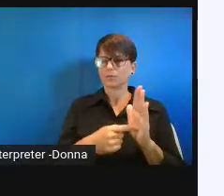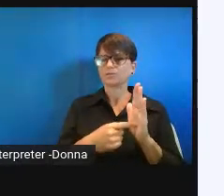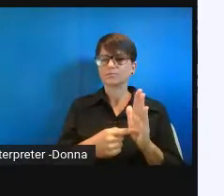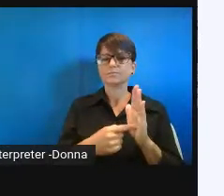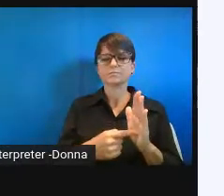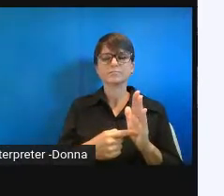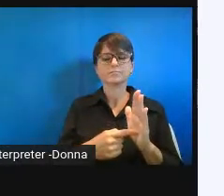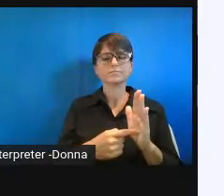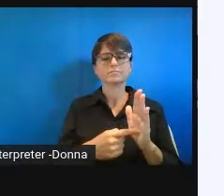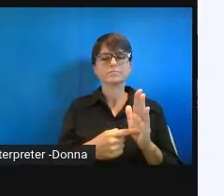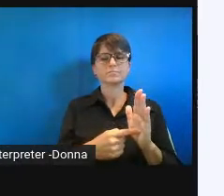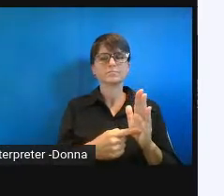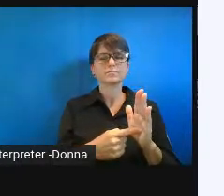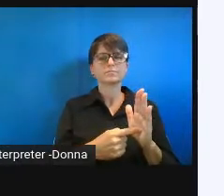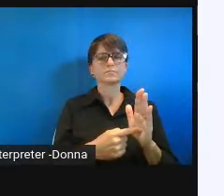For example, .